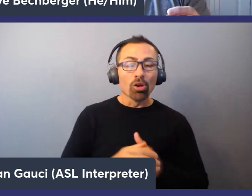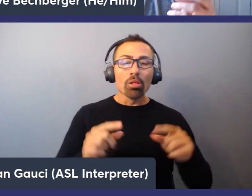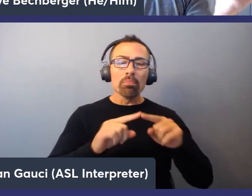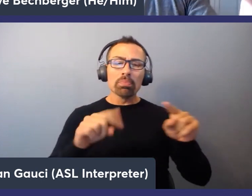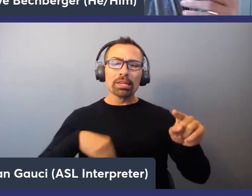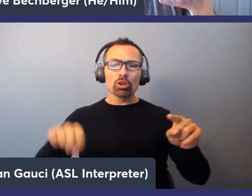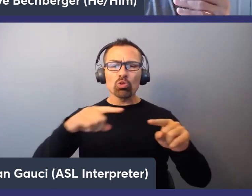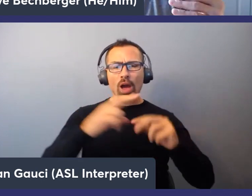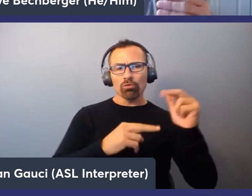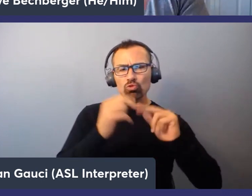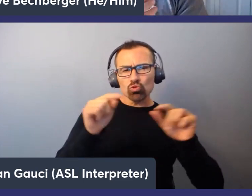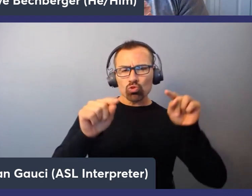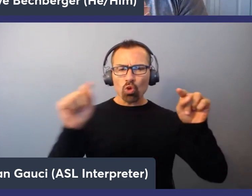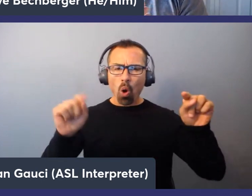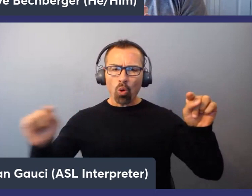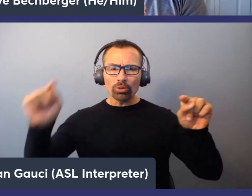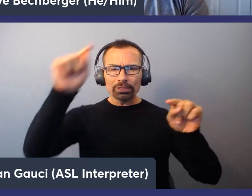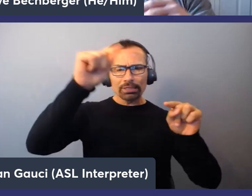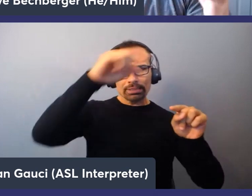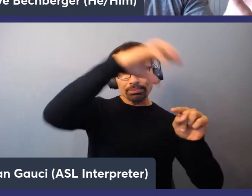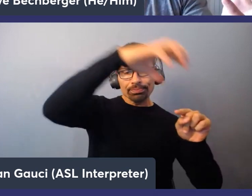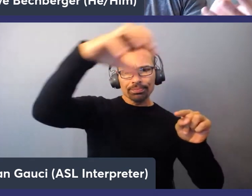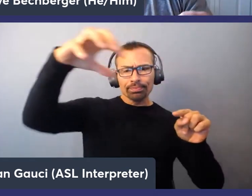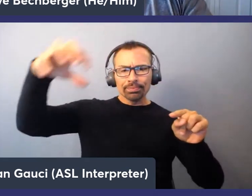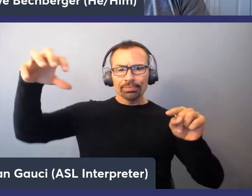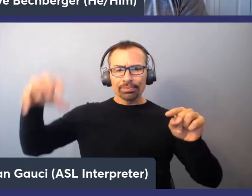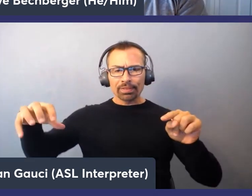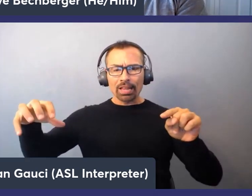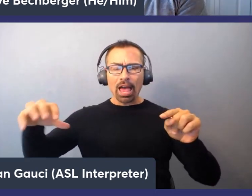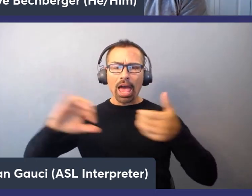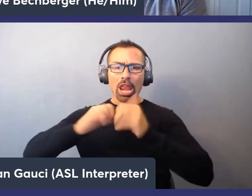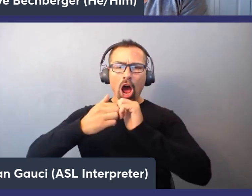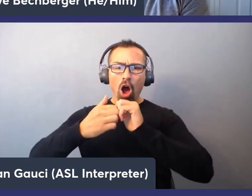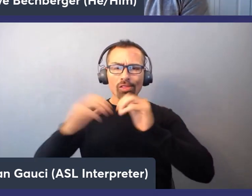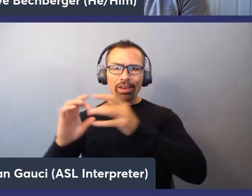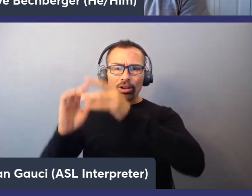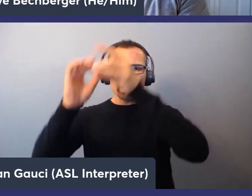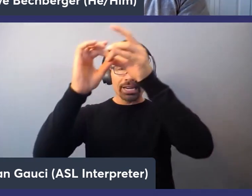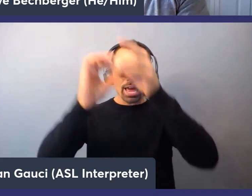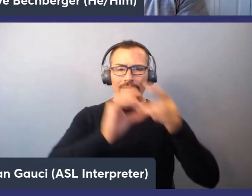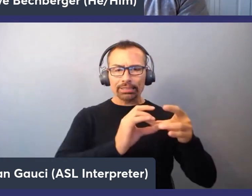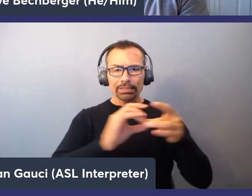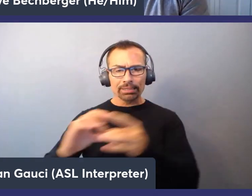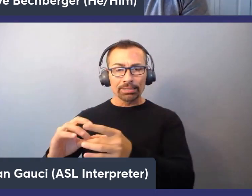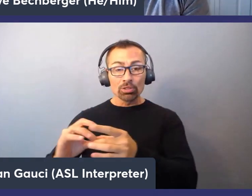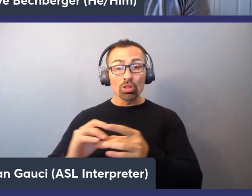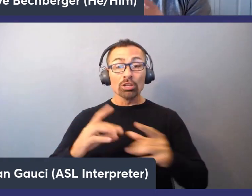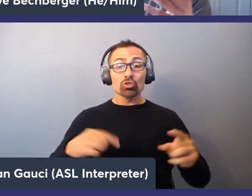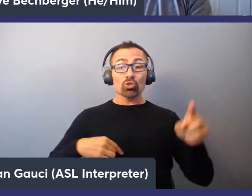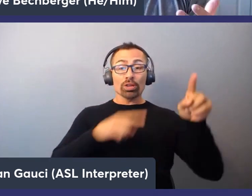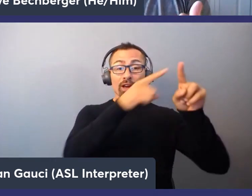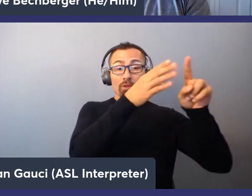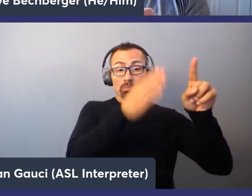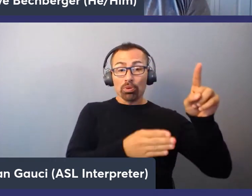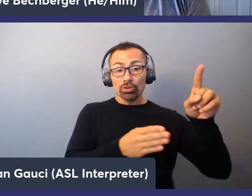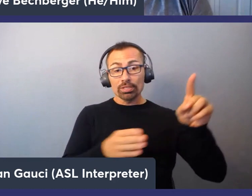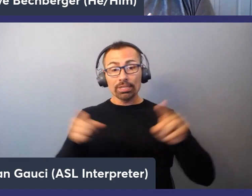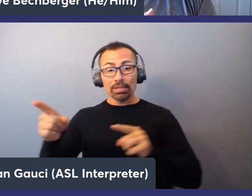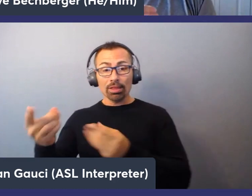and properties associated with them. So you could have a vertex that represents a person that would have a first name and a last name property, something like that.